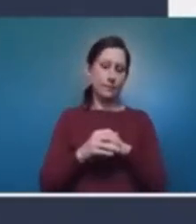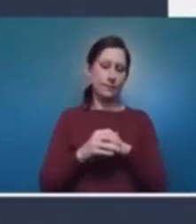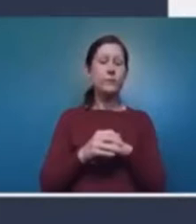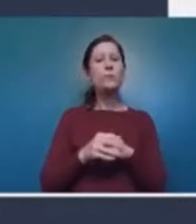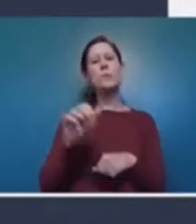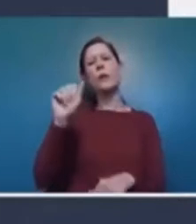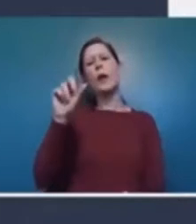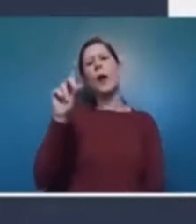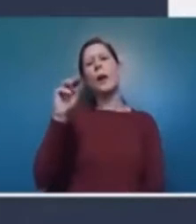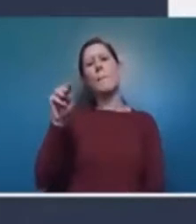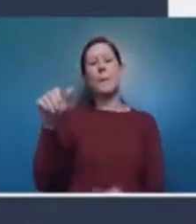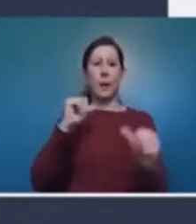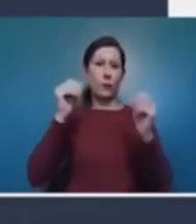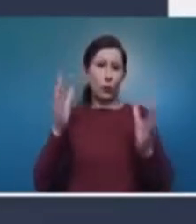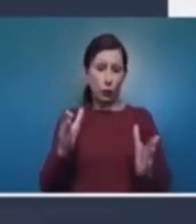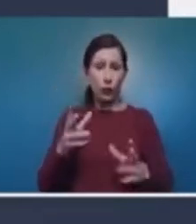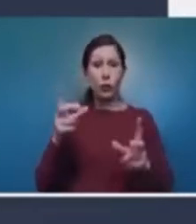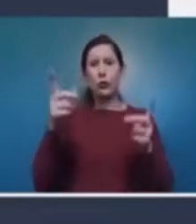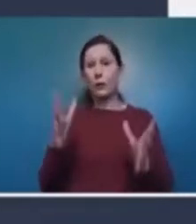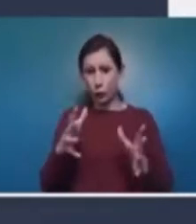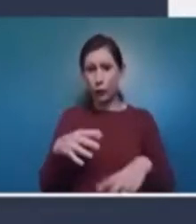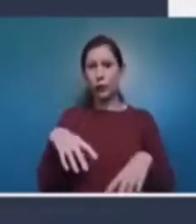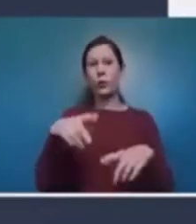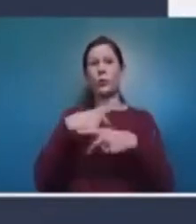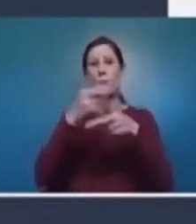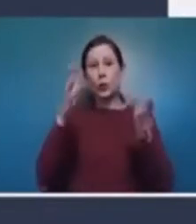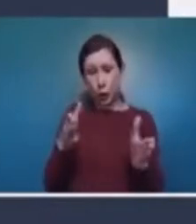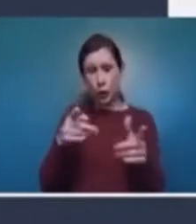Adam is an actor, director, producer, and educator based in